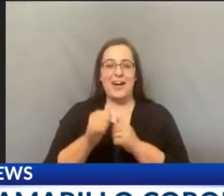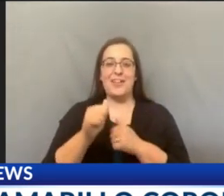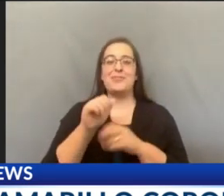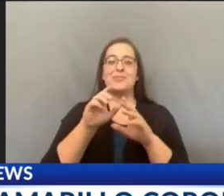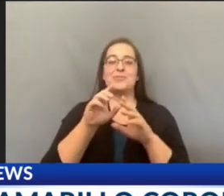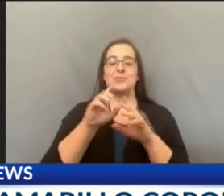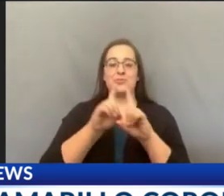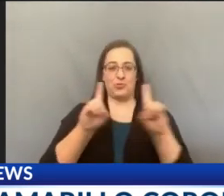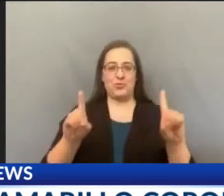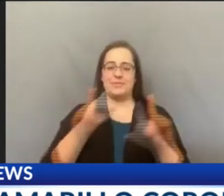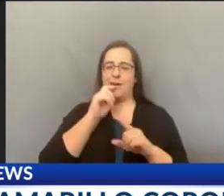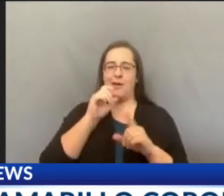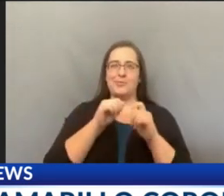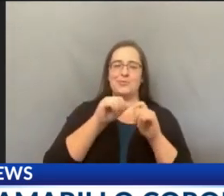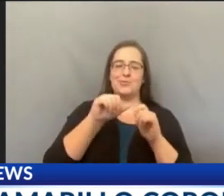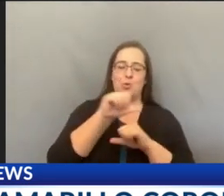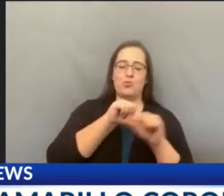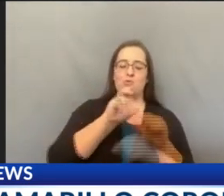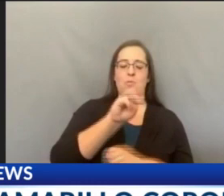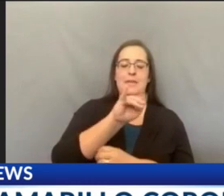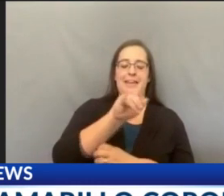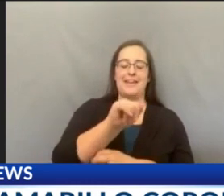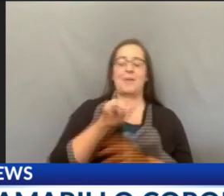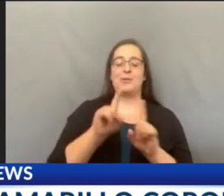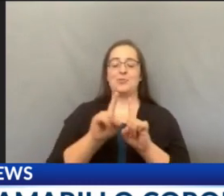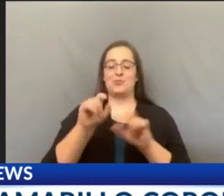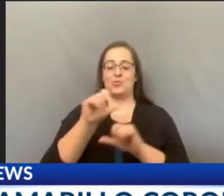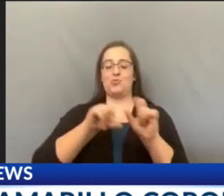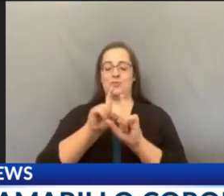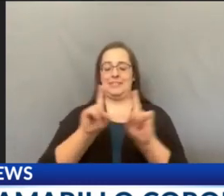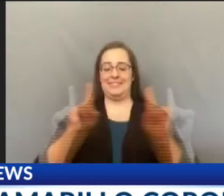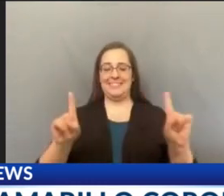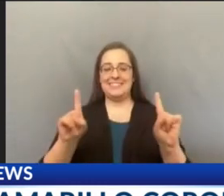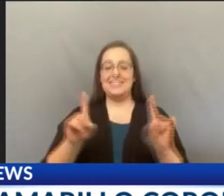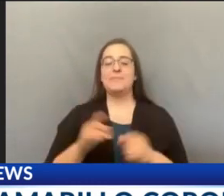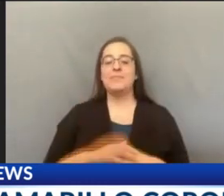SAFETY DEPARTMENT IS ALSO AVAILABLE TO WALK-IN CUSTOMERS A BIG CALLING SOCIAL DISTANCING